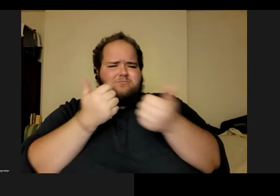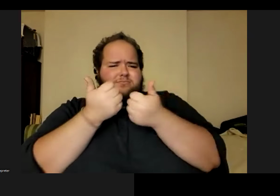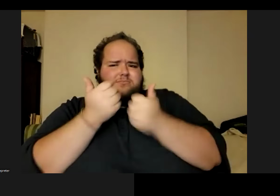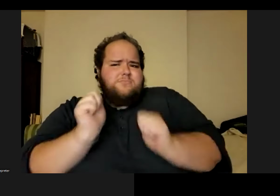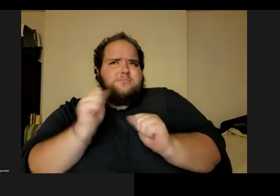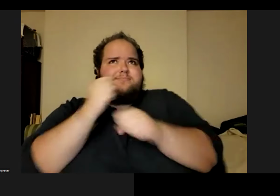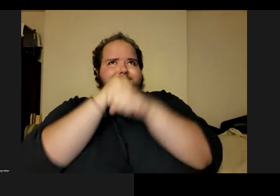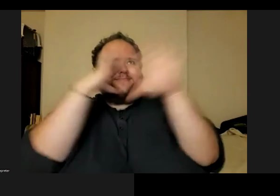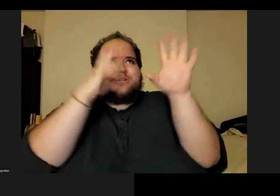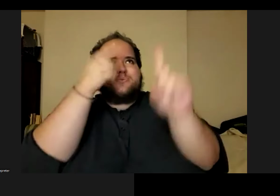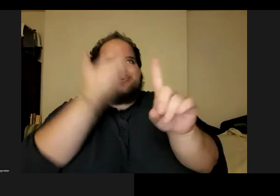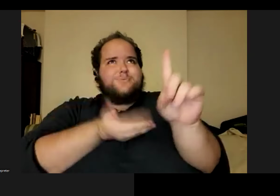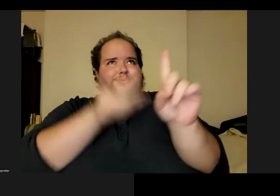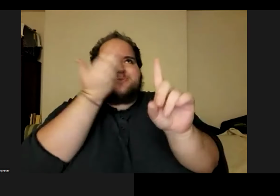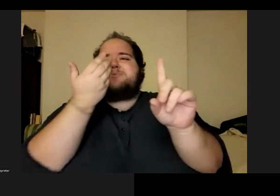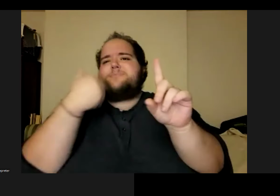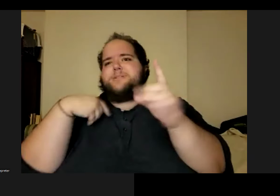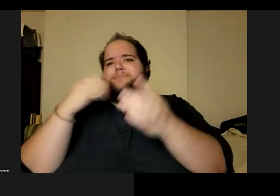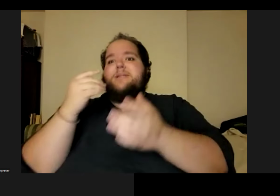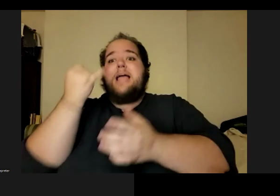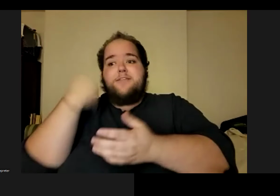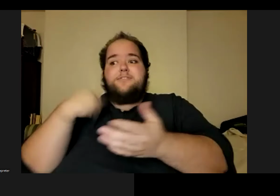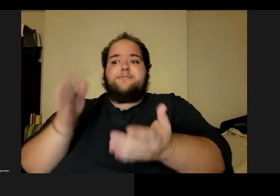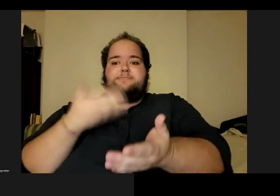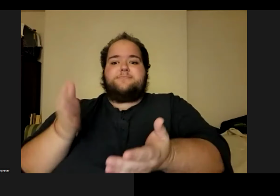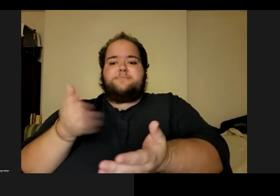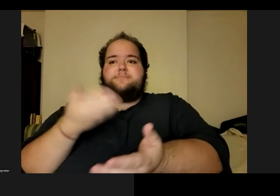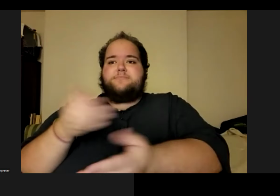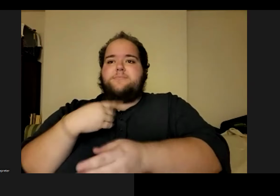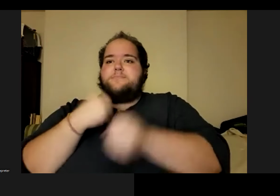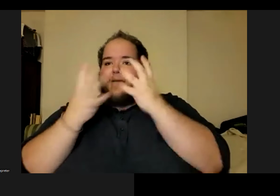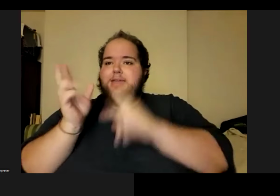when people are flipping through a lot of them. They might be a little tired so it's nice to